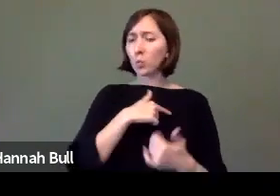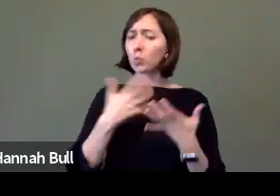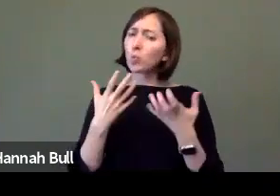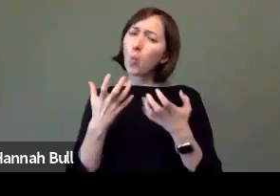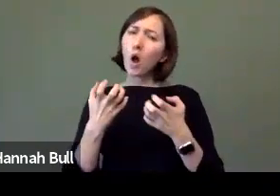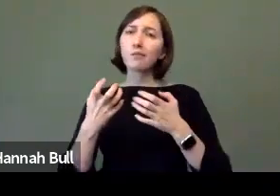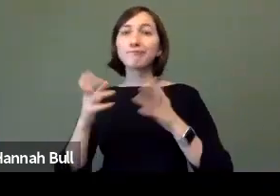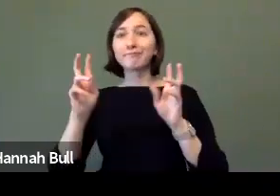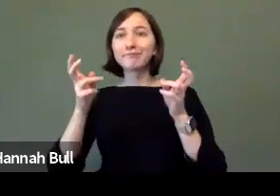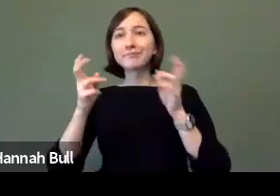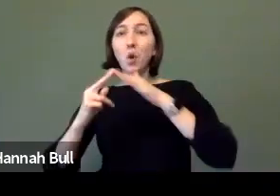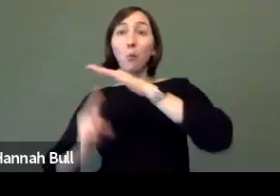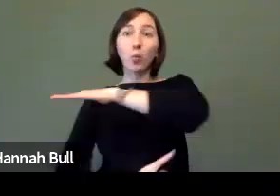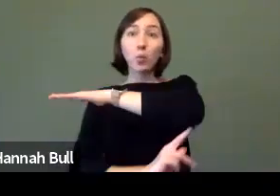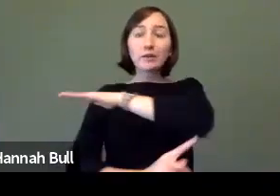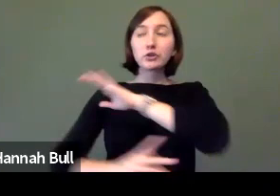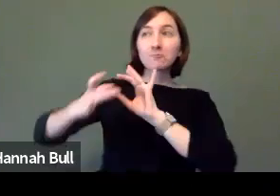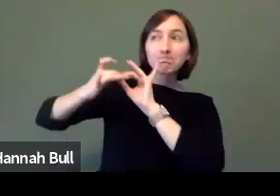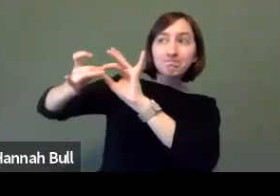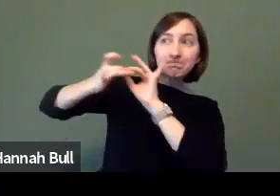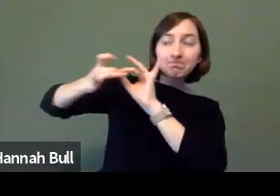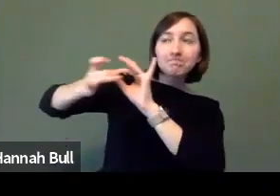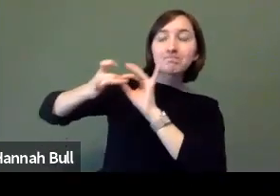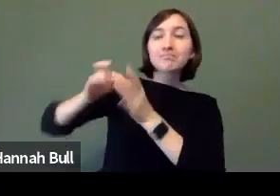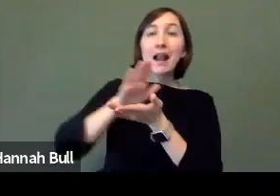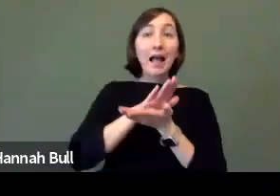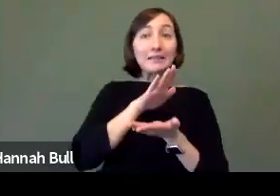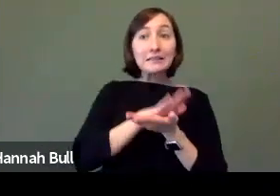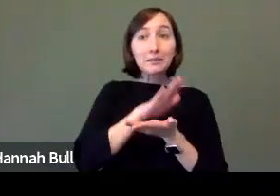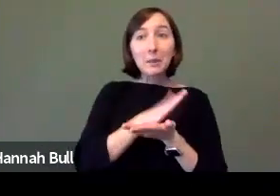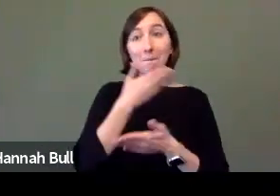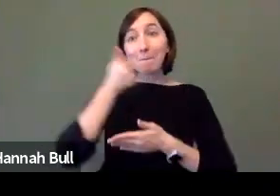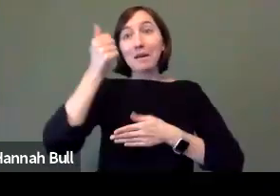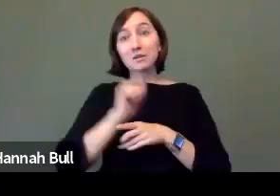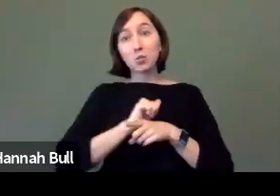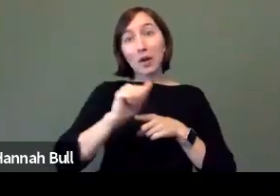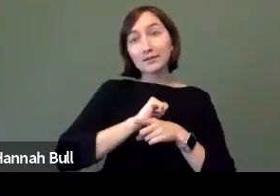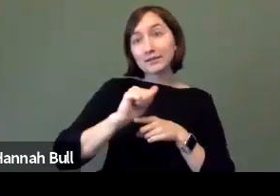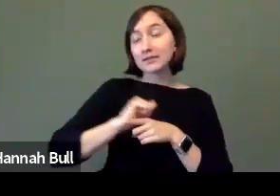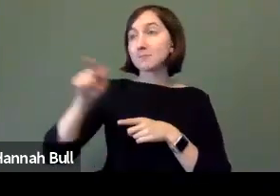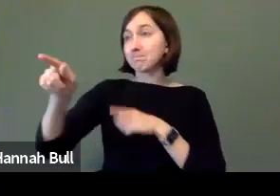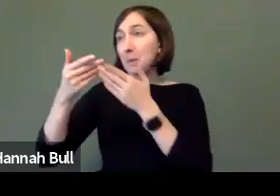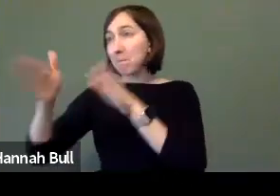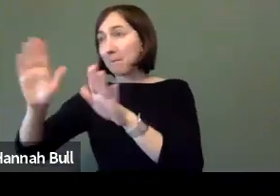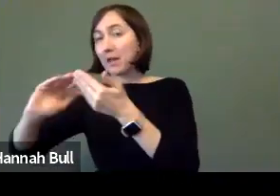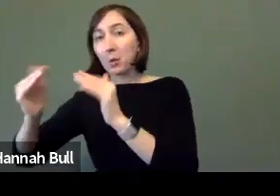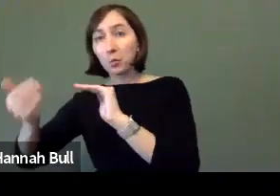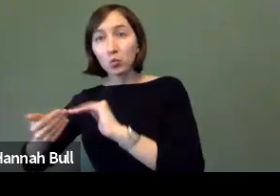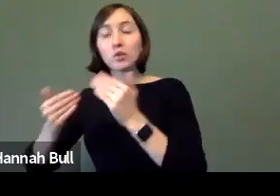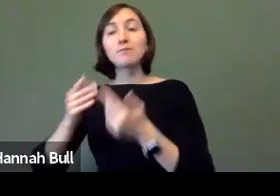and best practices to the community. That can play a role in direct service